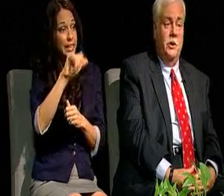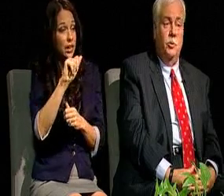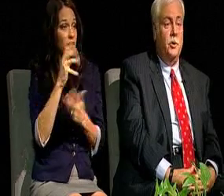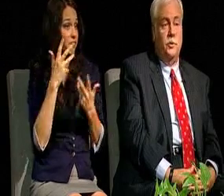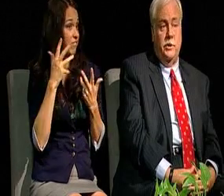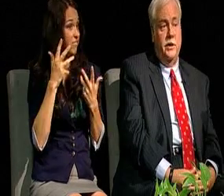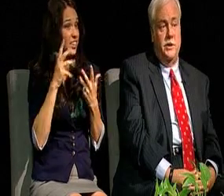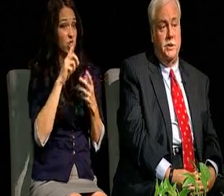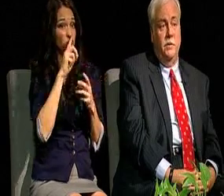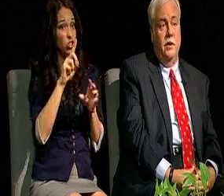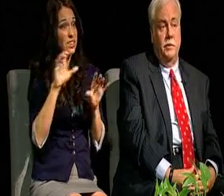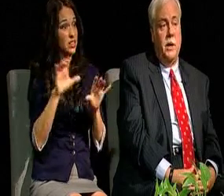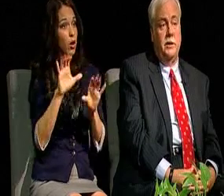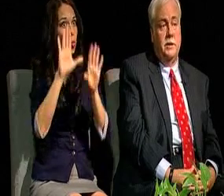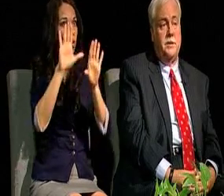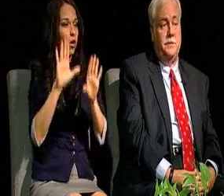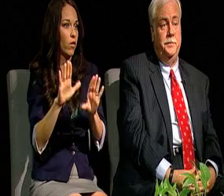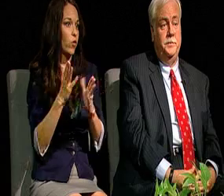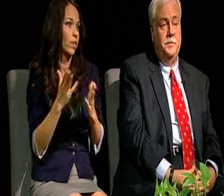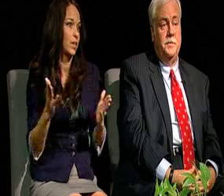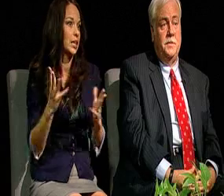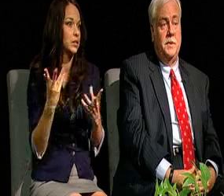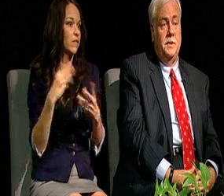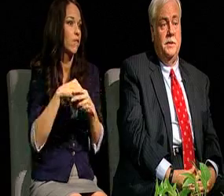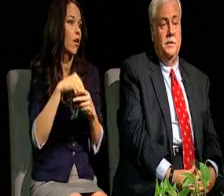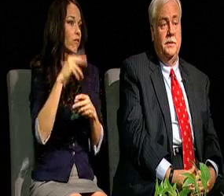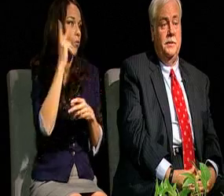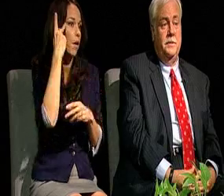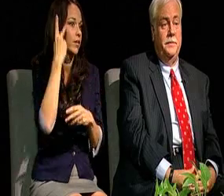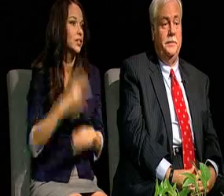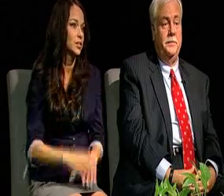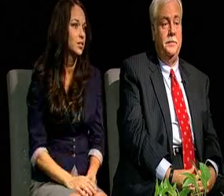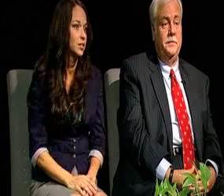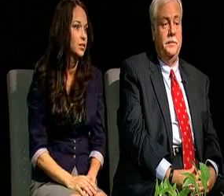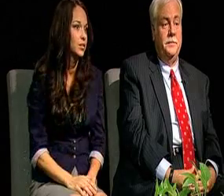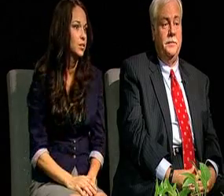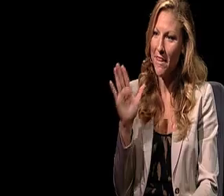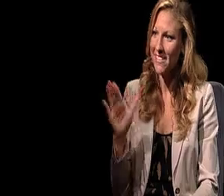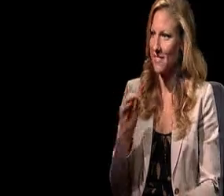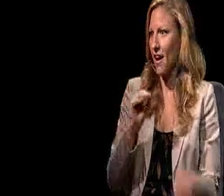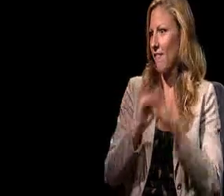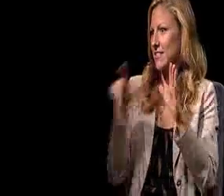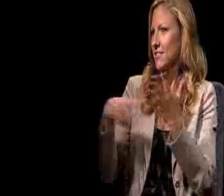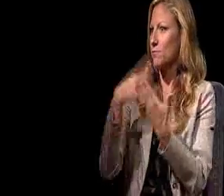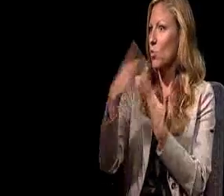and done wonderful things involved in politics. Oh, that's amazing!